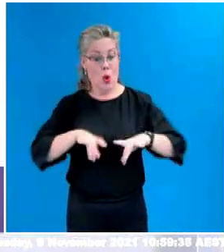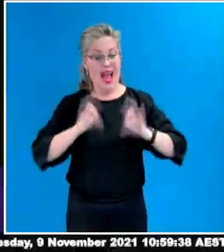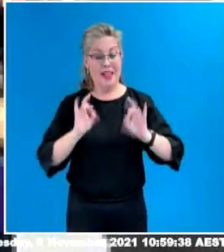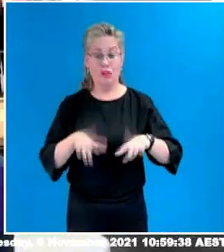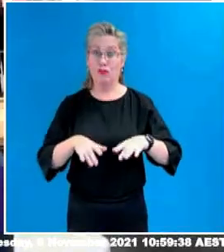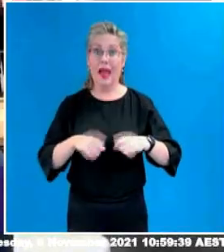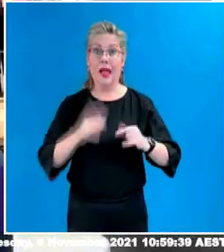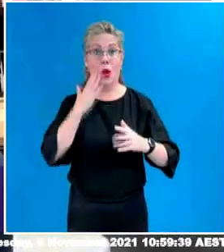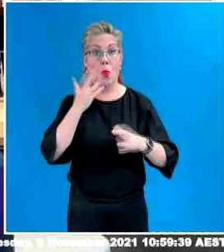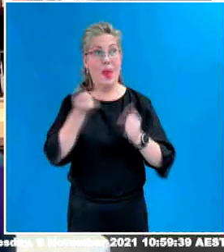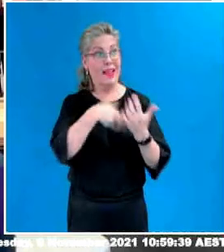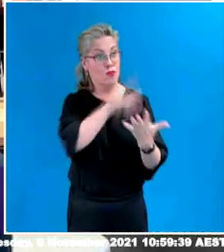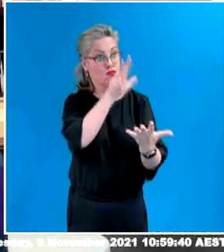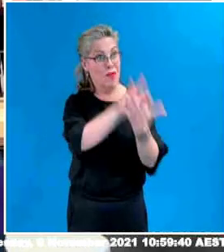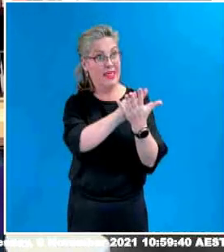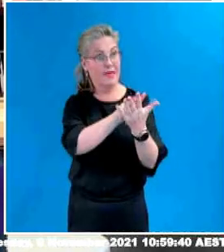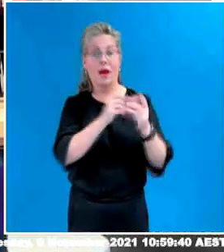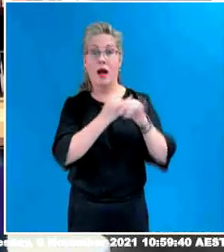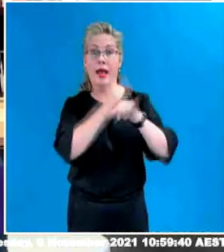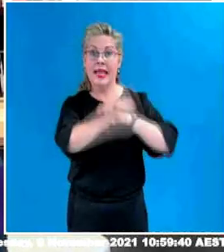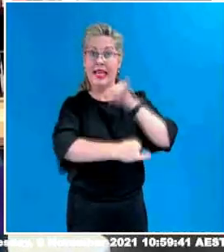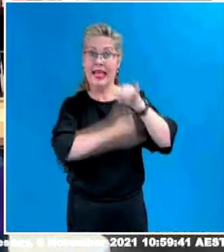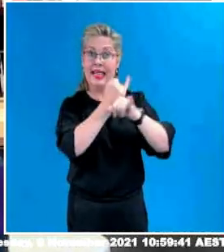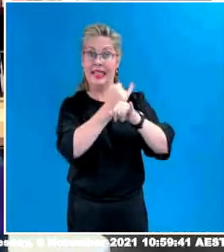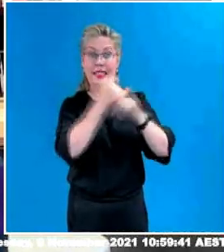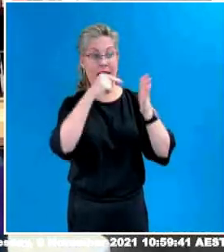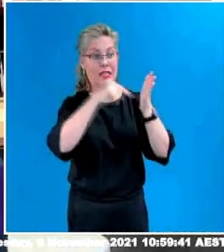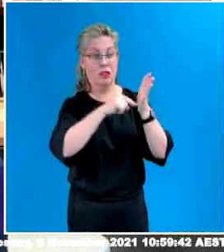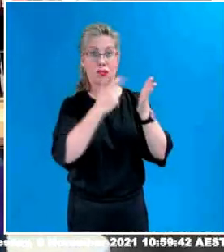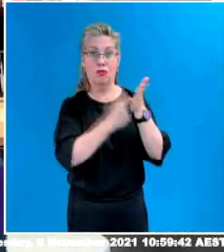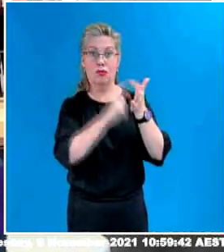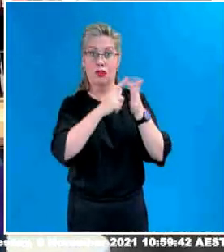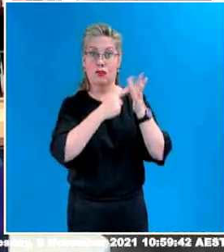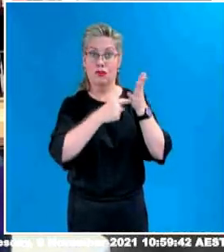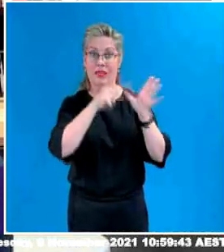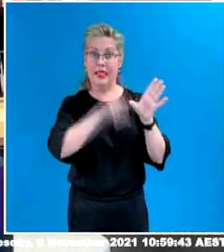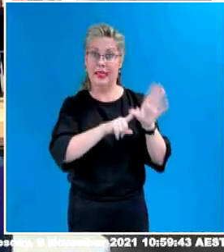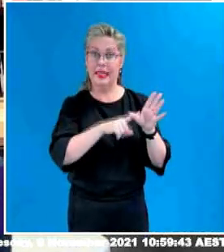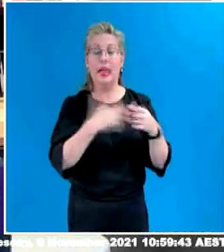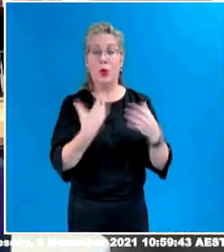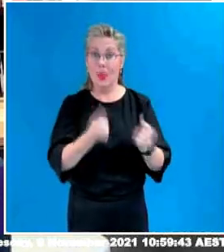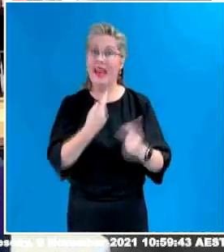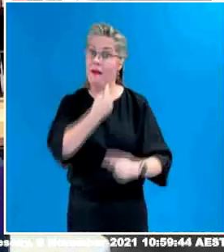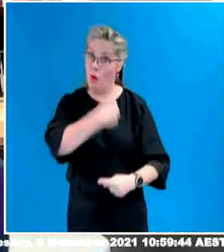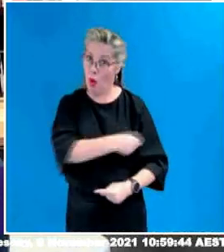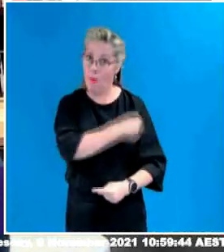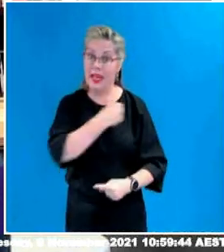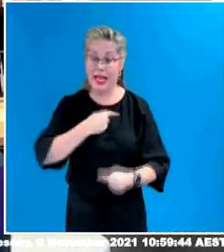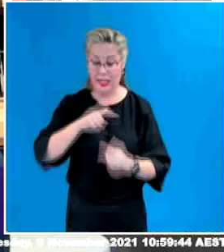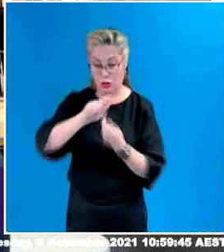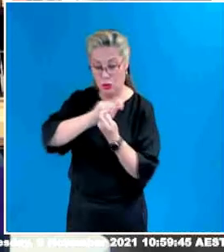have to adopt or amend domestic law to ensure to give effect to that international treaty.